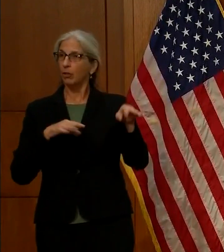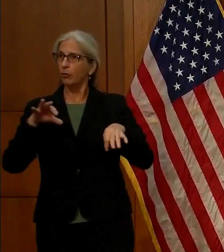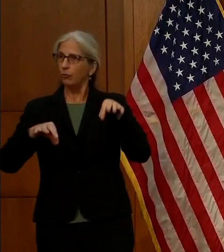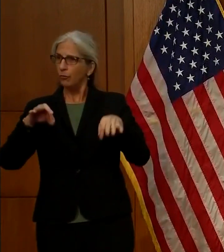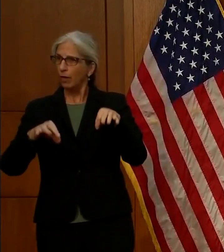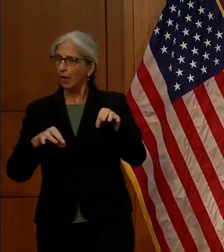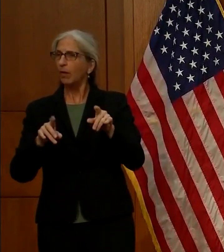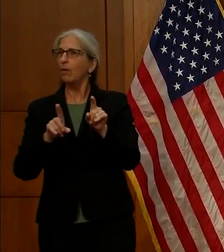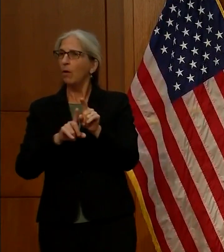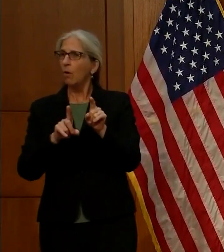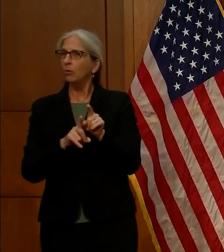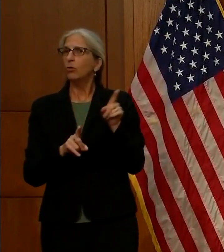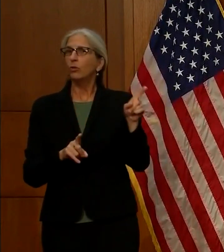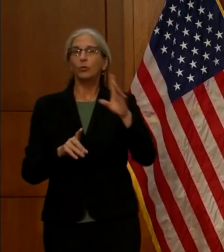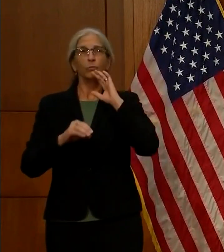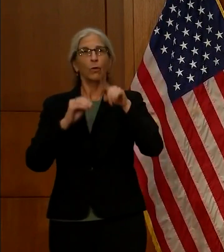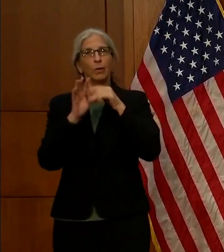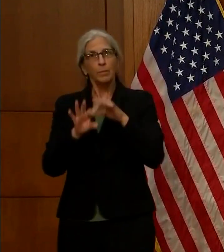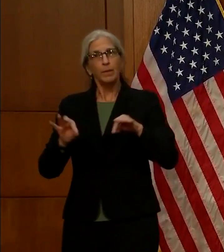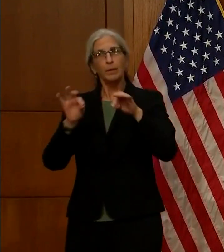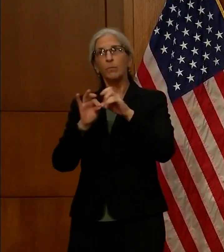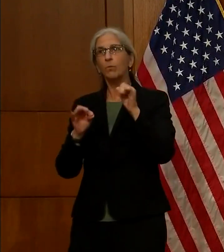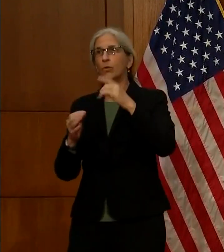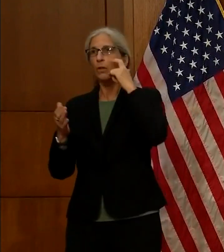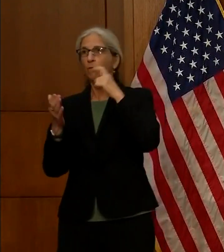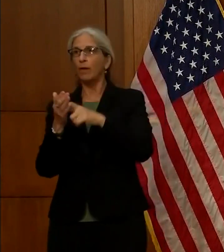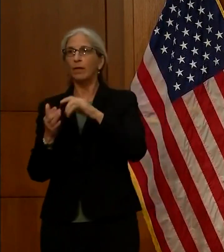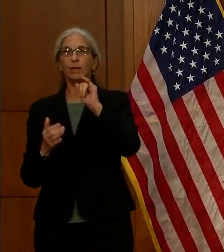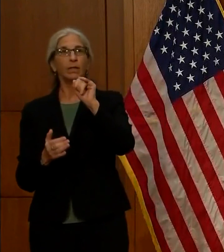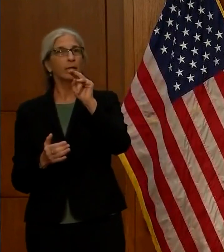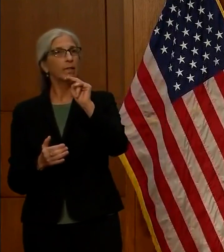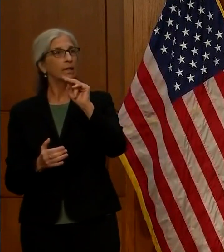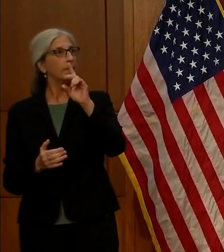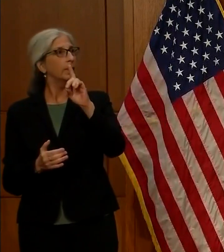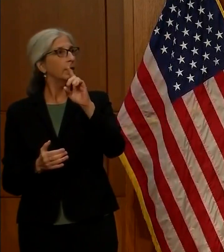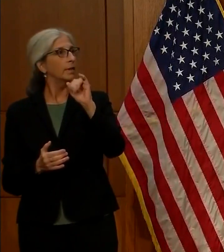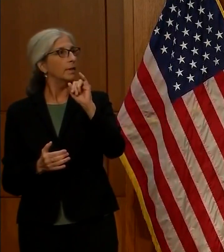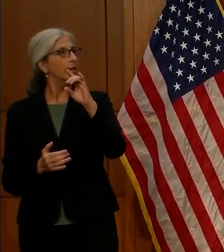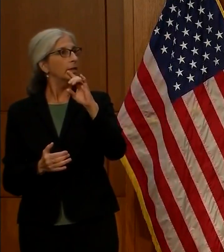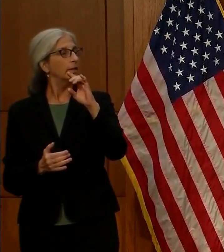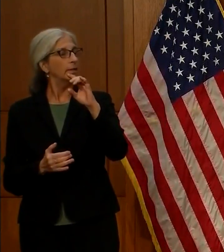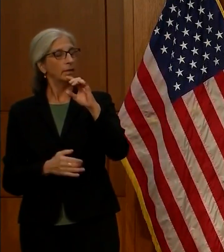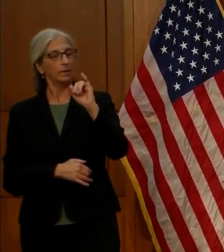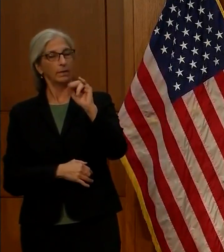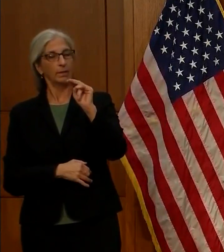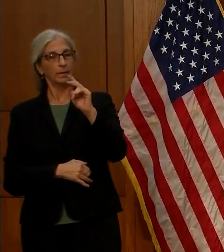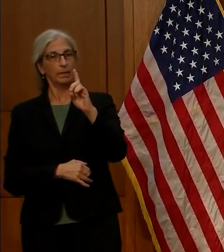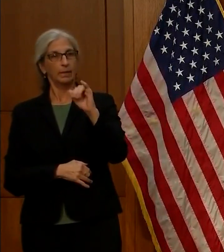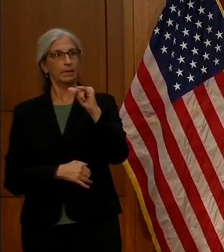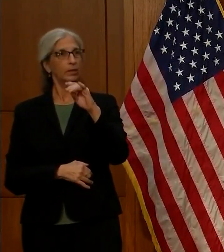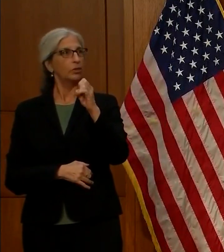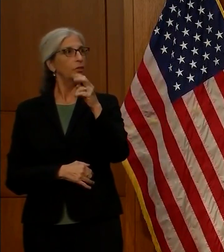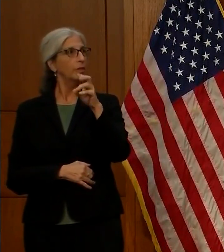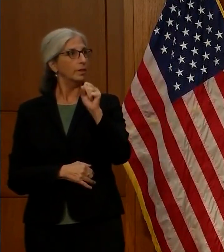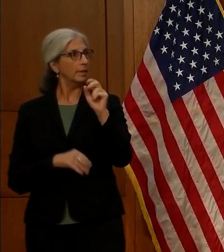THEN ON TOP ARE YOU TALKED ABOUT THE IMPORTANCE OF. RECOGNIZING INDIGENOUS PEOPLES